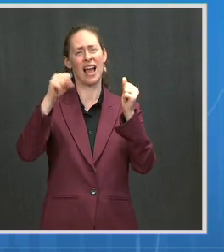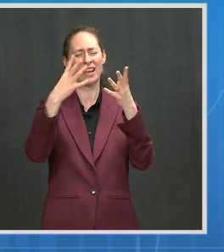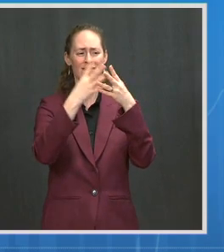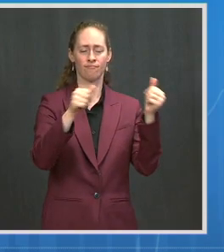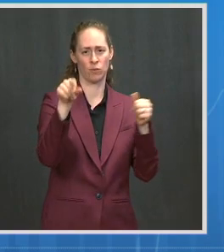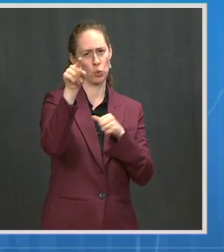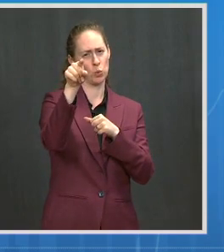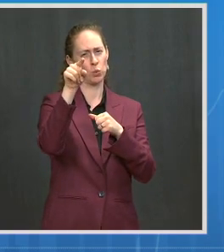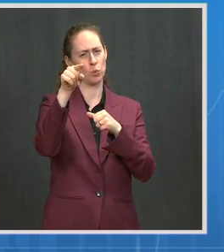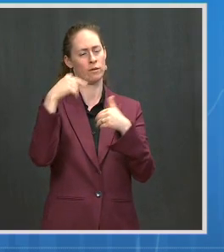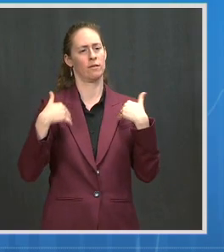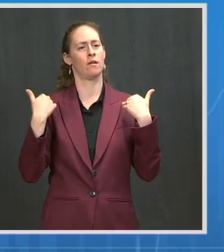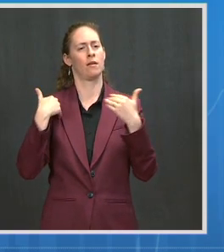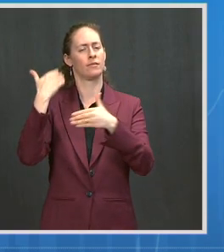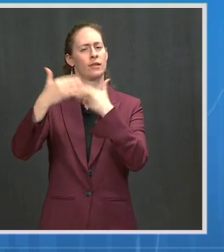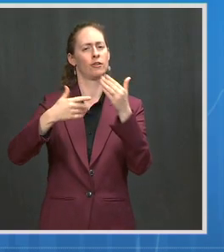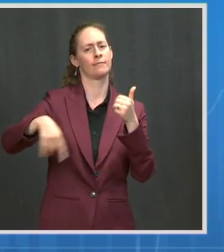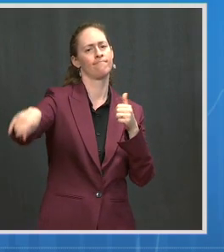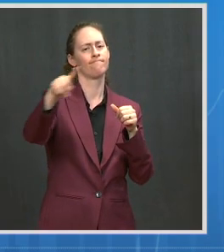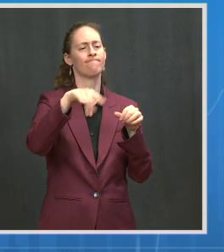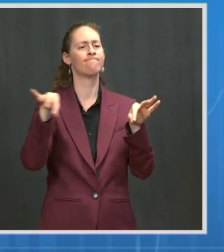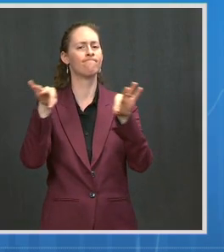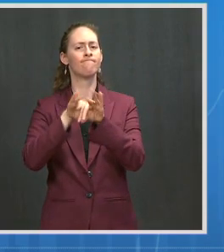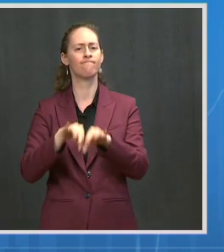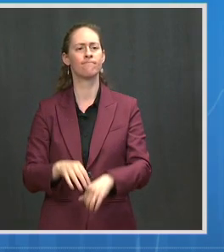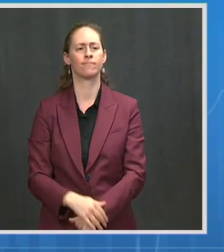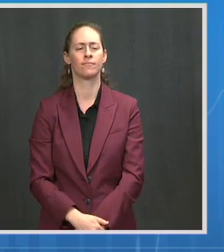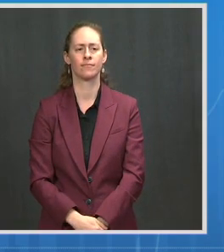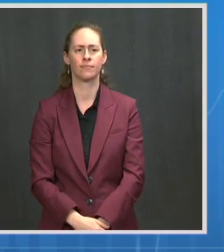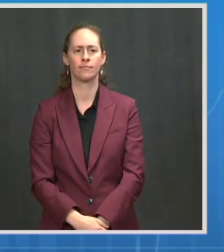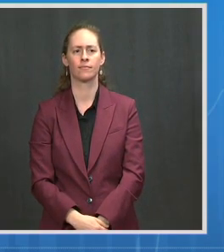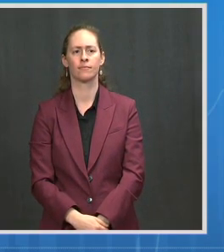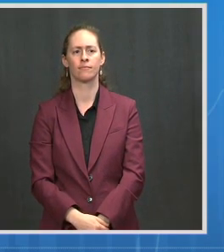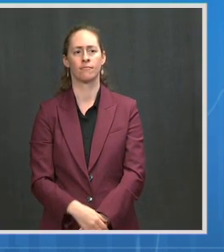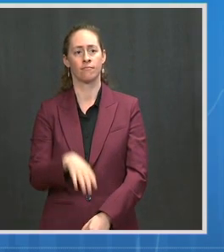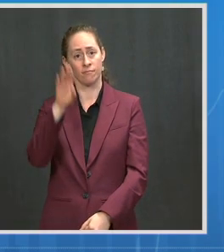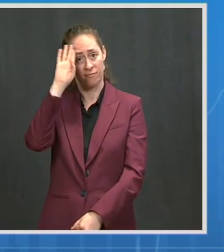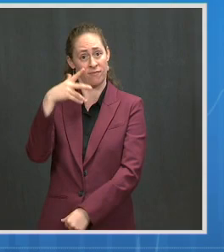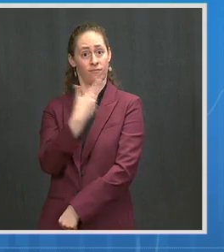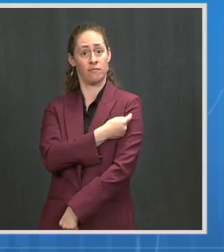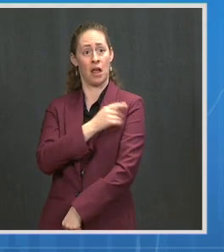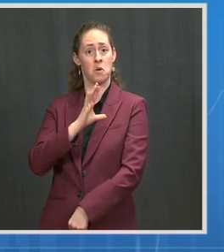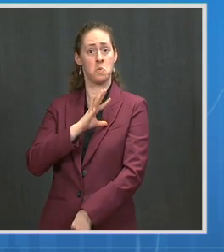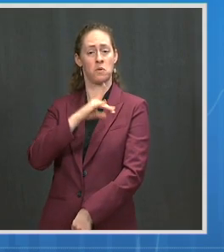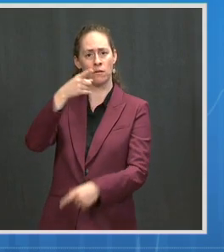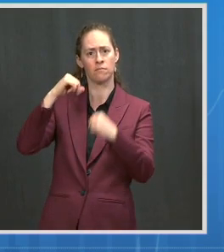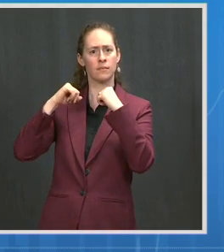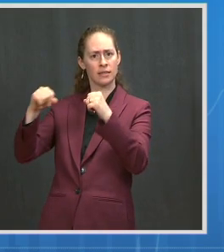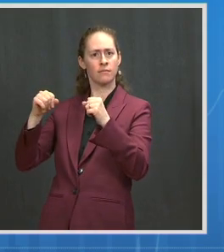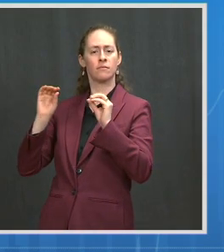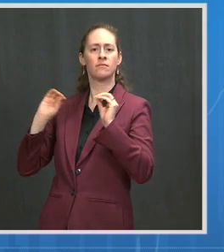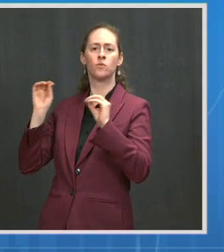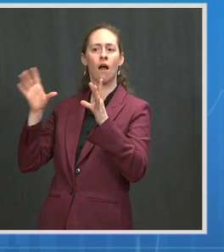to protect yourself and your family. It will help you and all of us return to a closer-to-normal life.